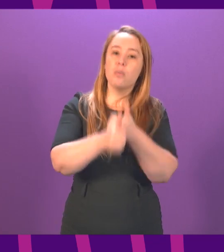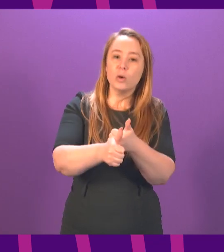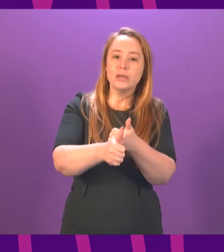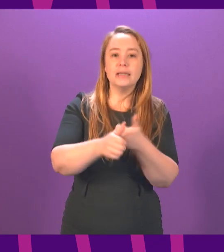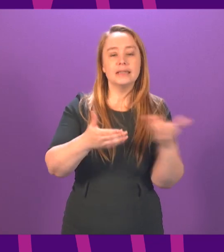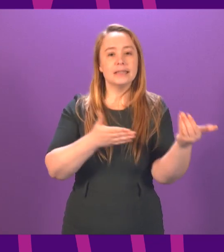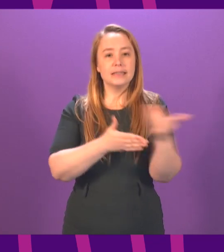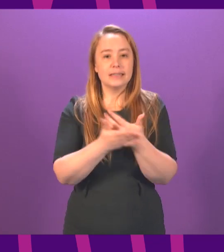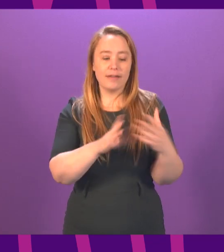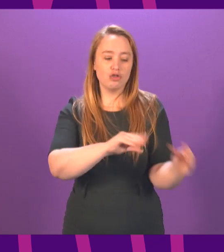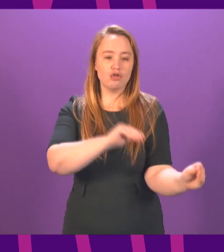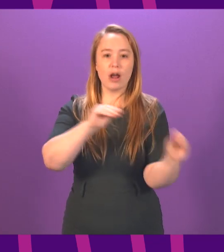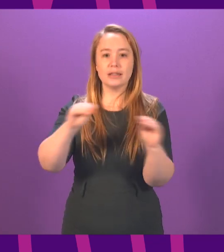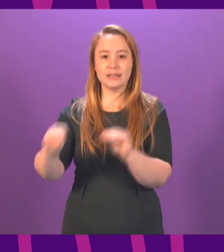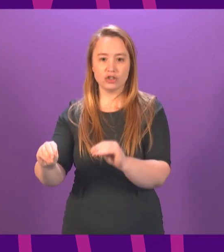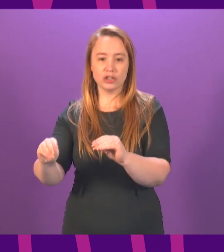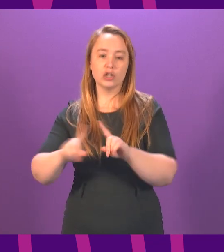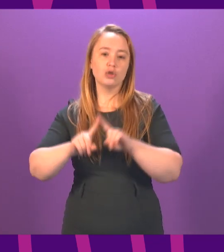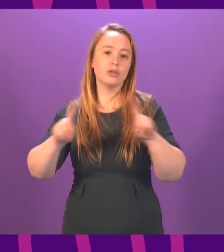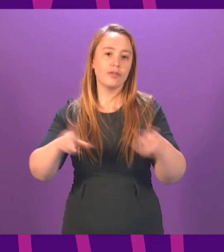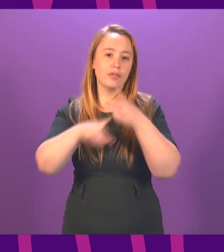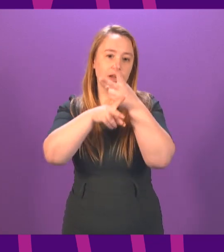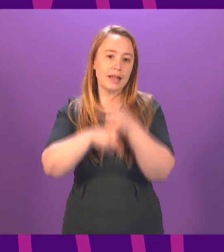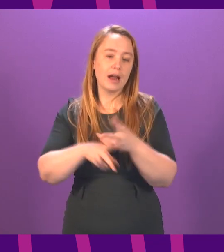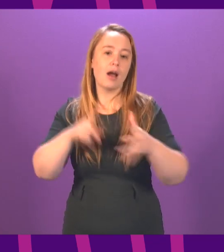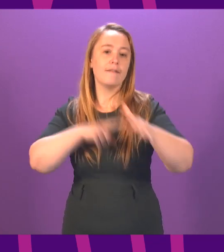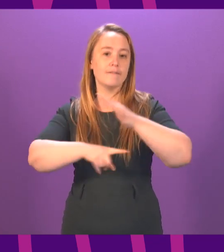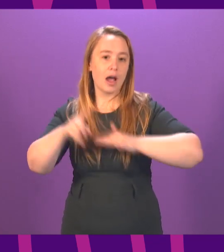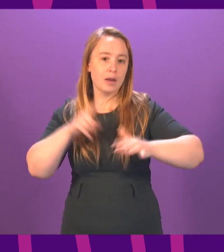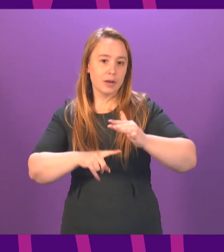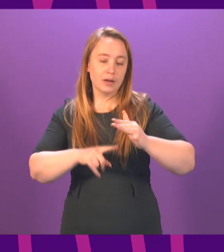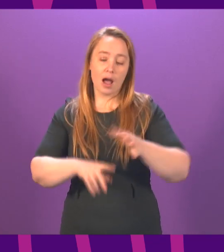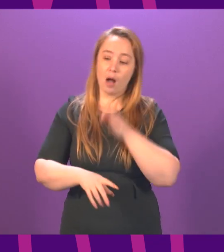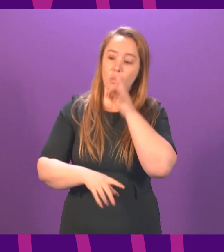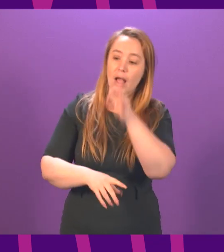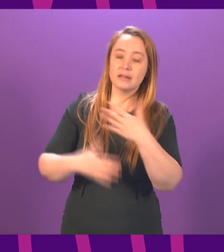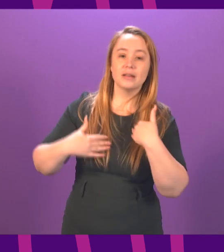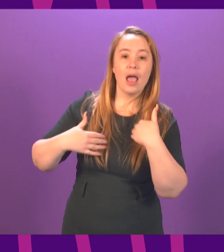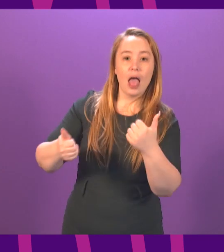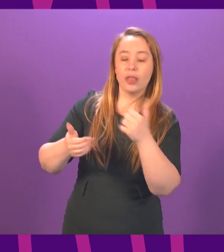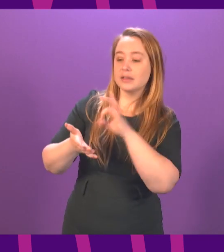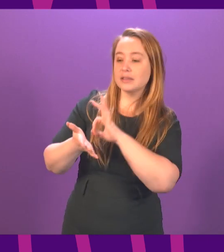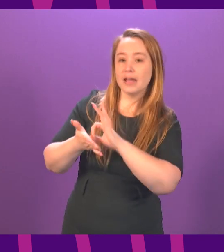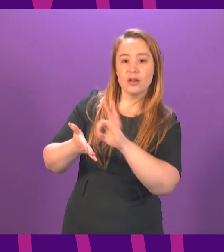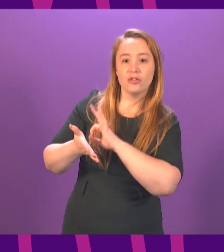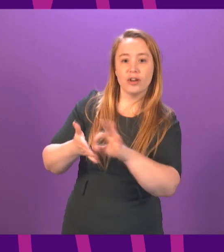to alternative care environments. I am happy to ask the Cabinet Secretary for Health and Sport to engage with the health and care partnership in Glasgow on the